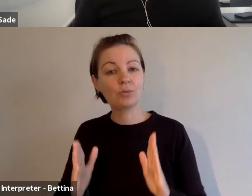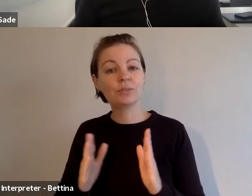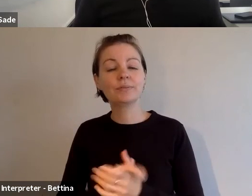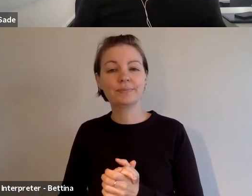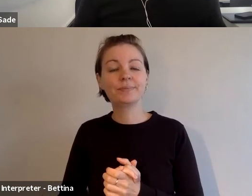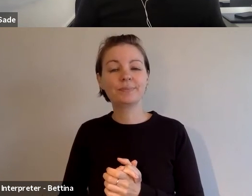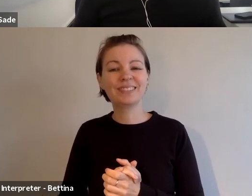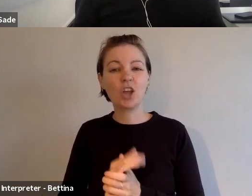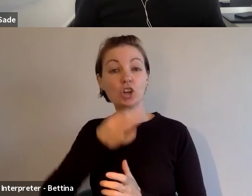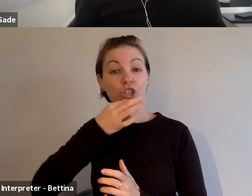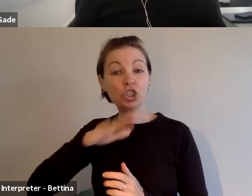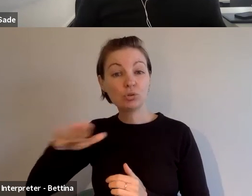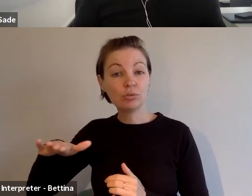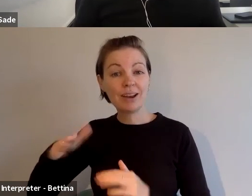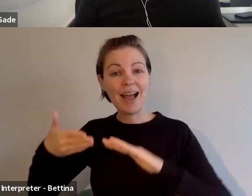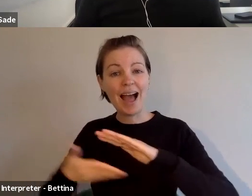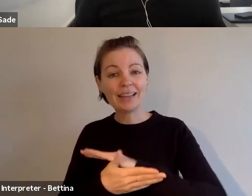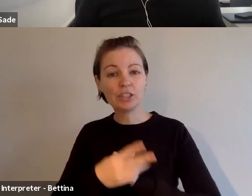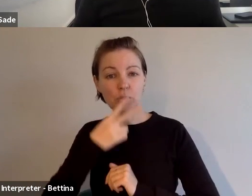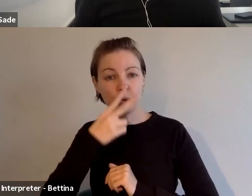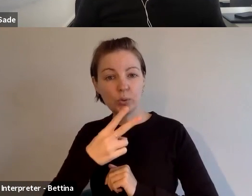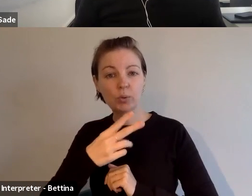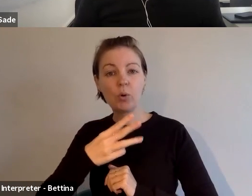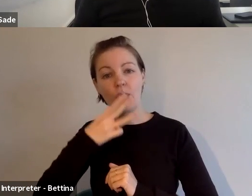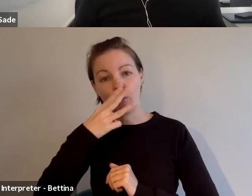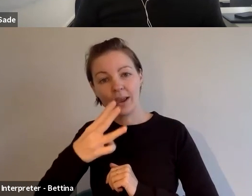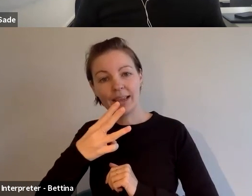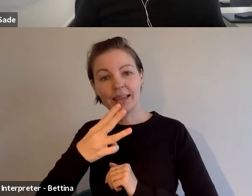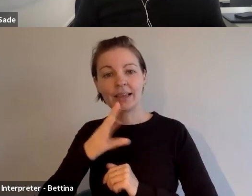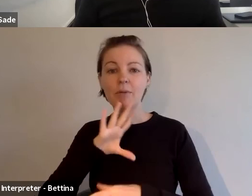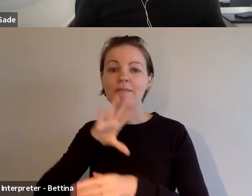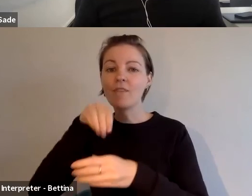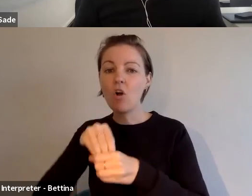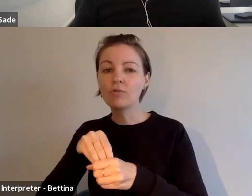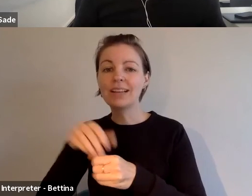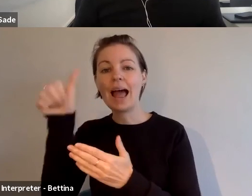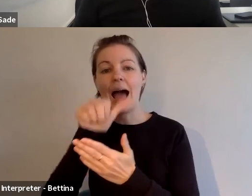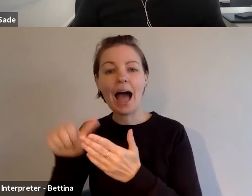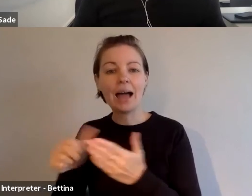The age group was under two or three years old engaging in Artspace supply and creative venue.